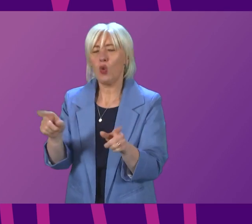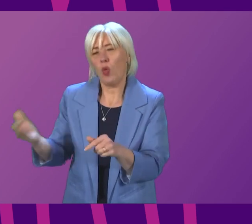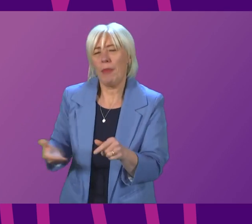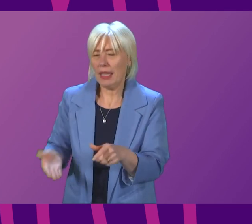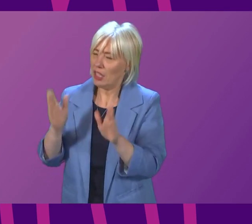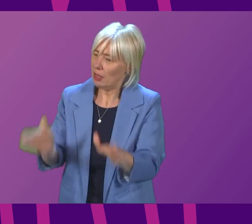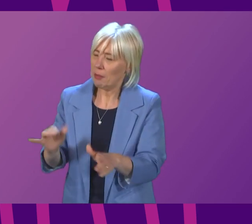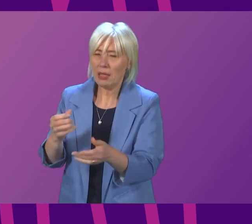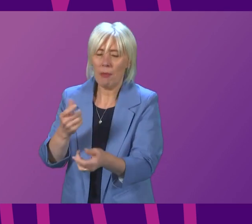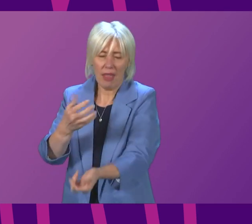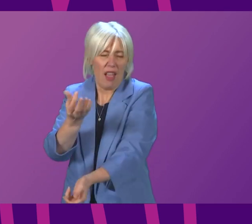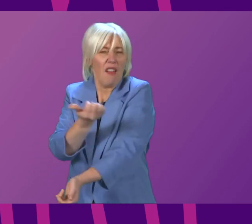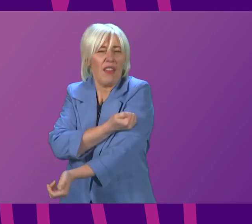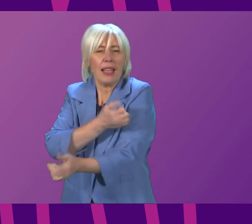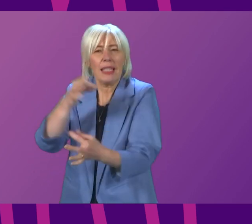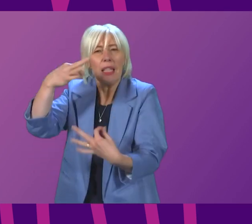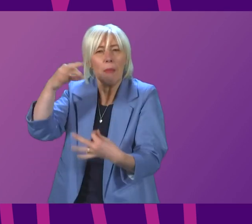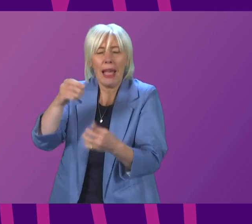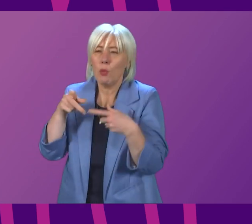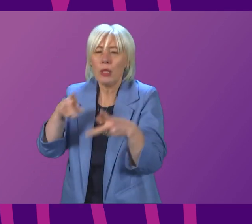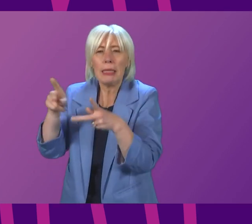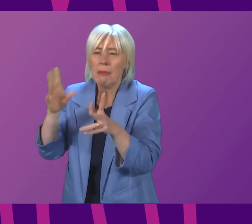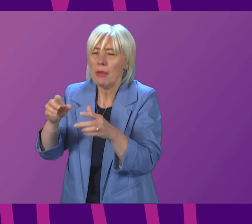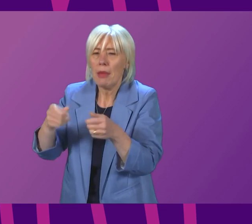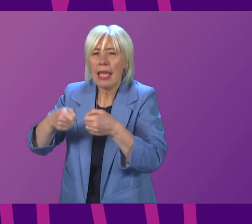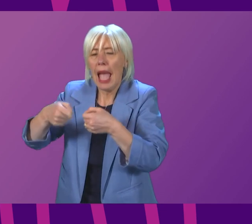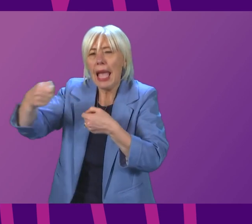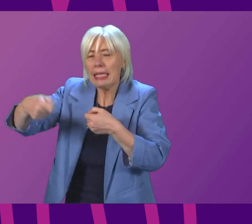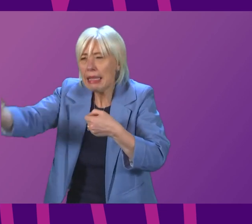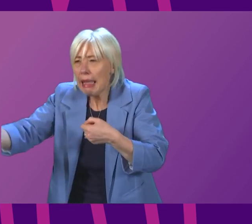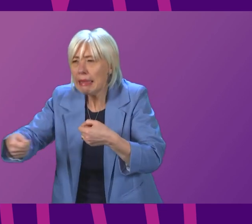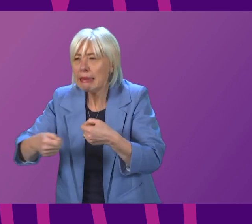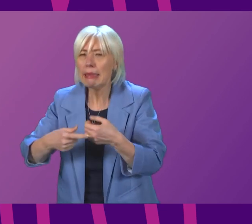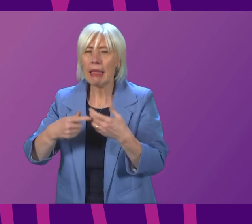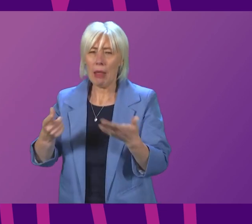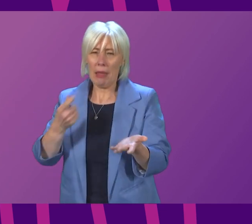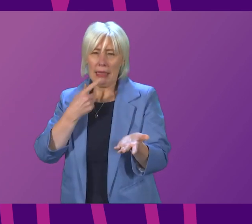She demands more money from the UK Government, and then she does not give it to businesses here in Scotland.